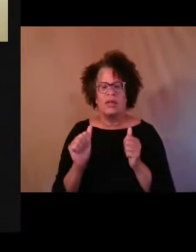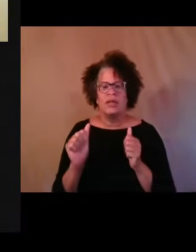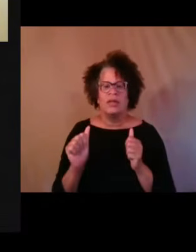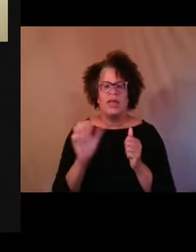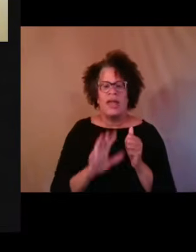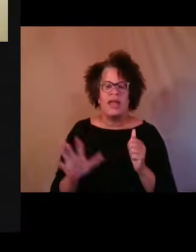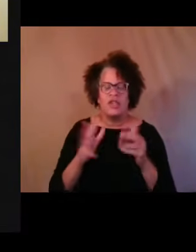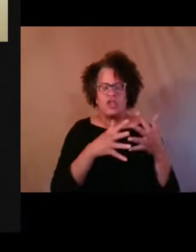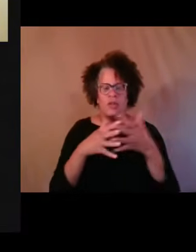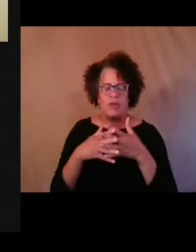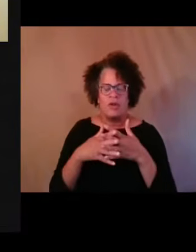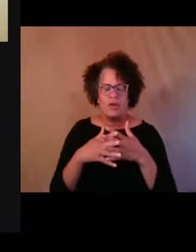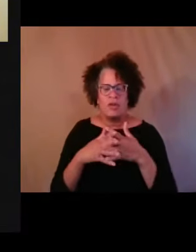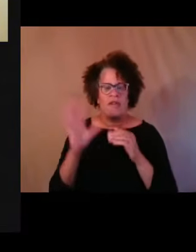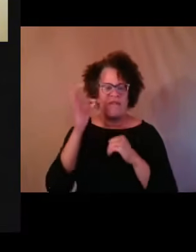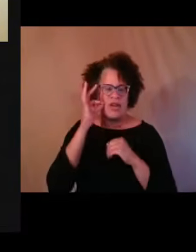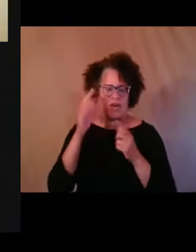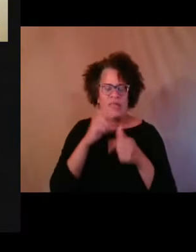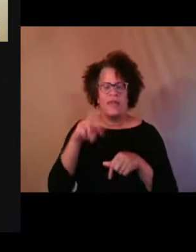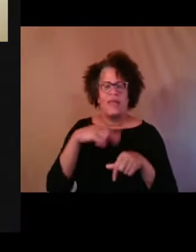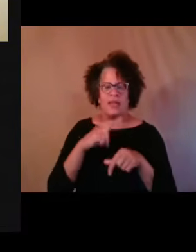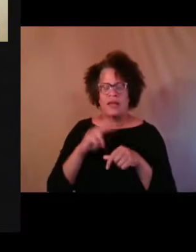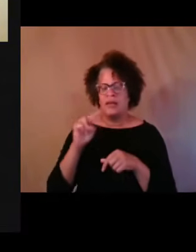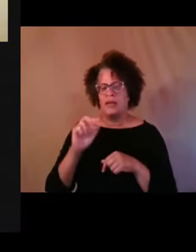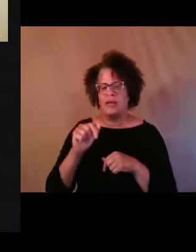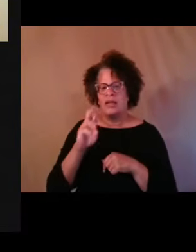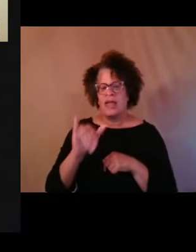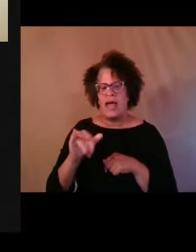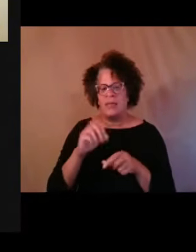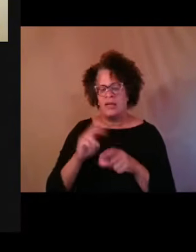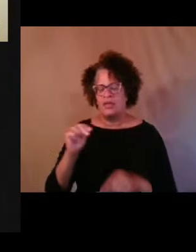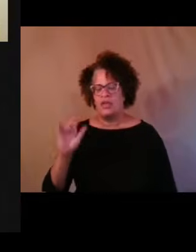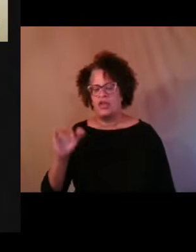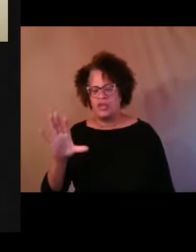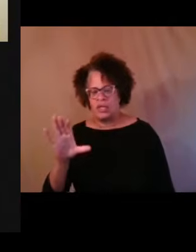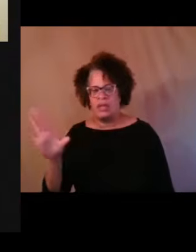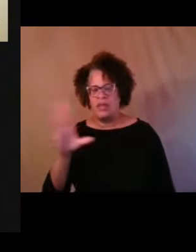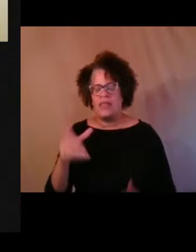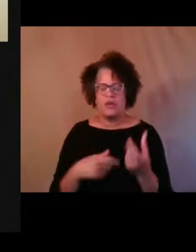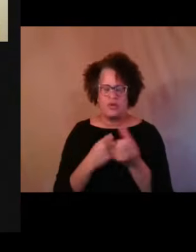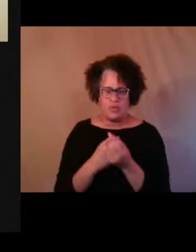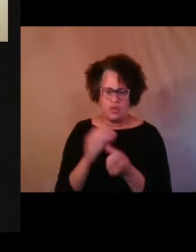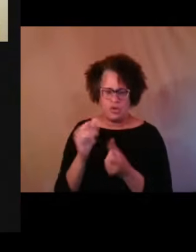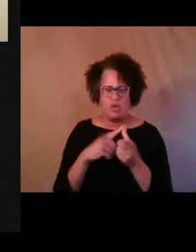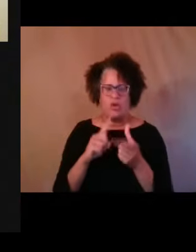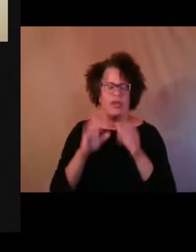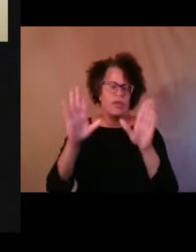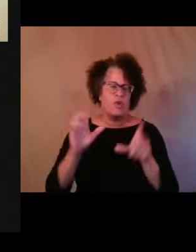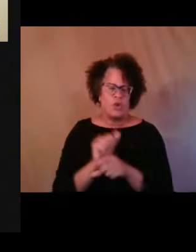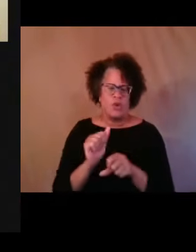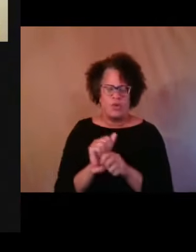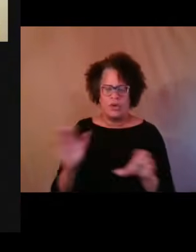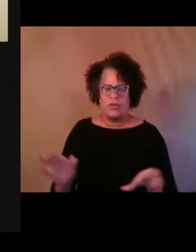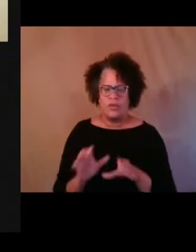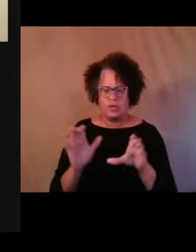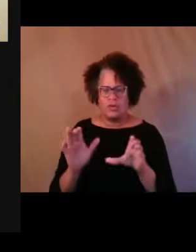and the National Alliance of Mental Illness of New York City for their support here and the great work that they do year-round.